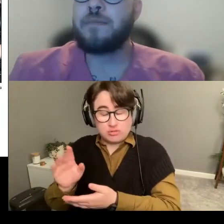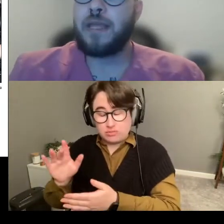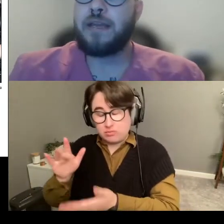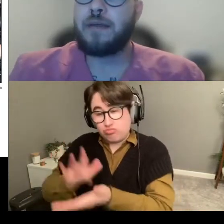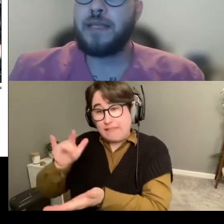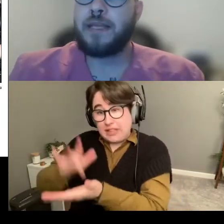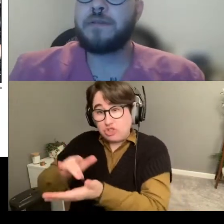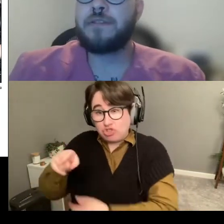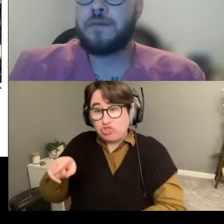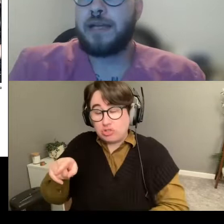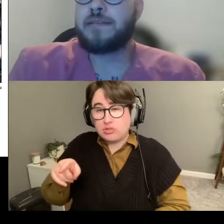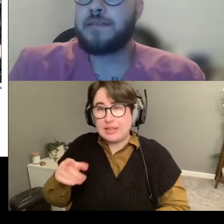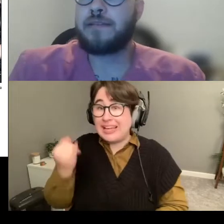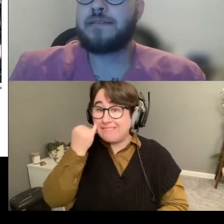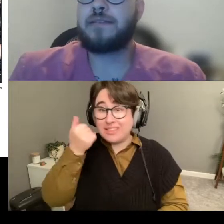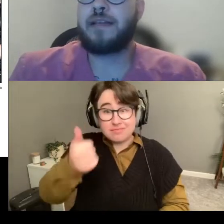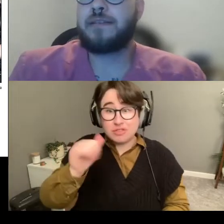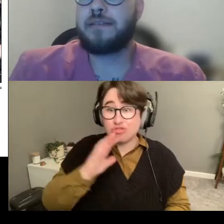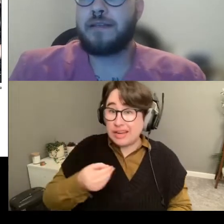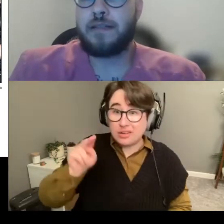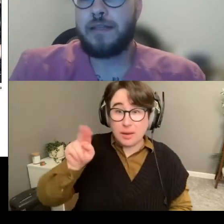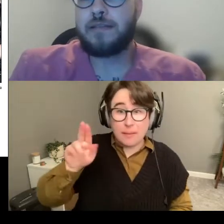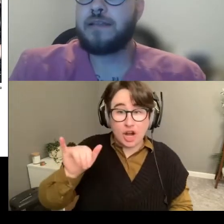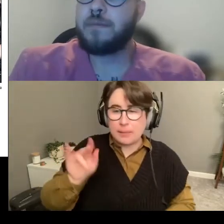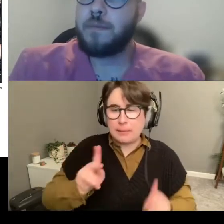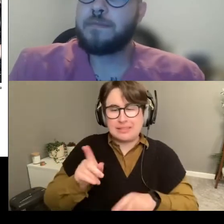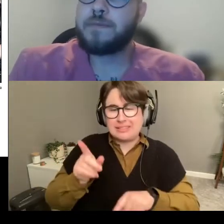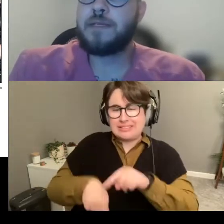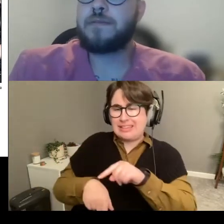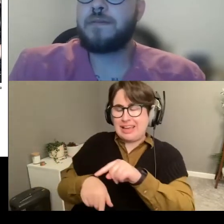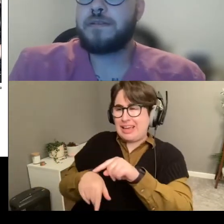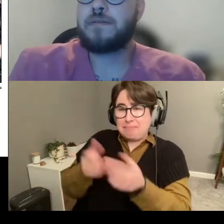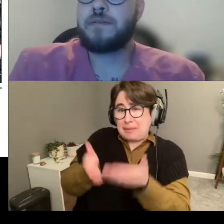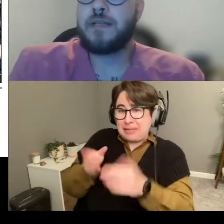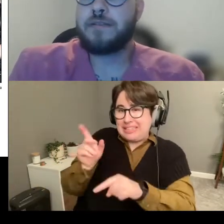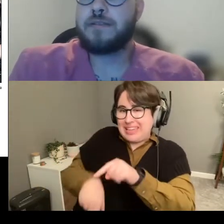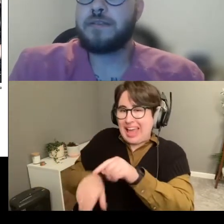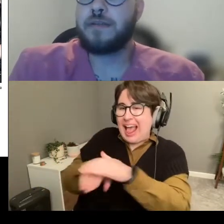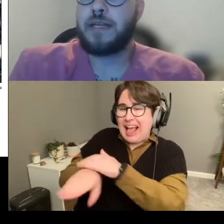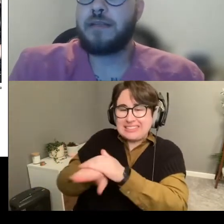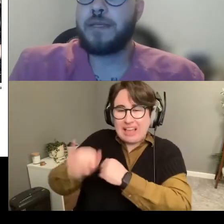you may not be able to access necessary things like a pap smear for cervical cancer screening